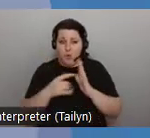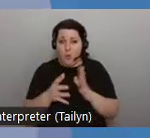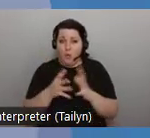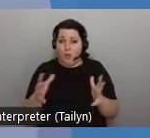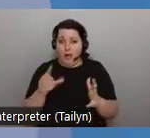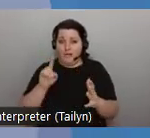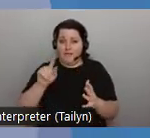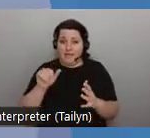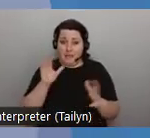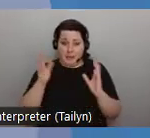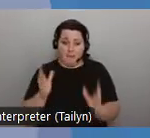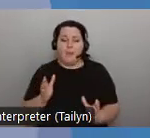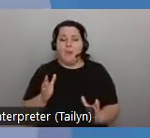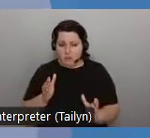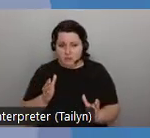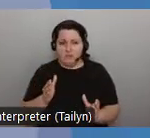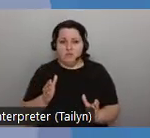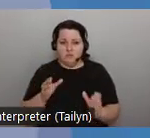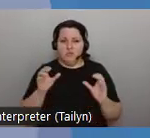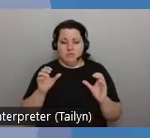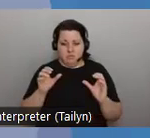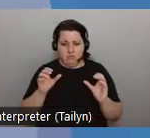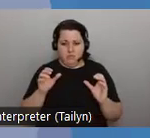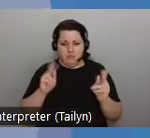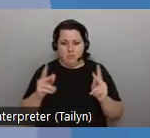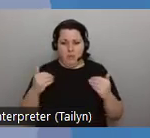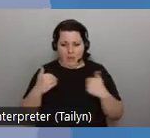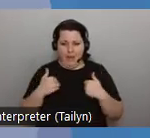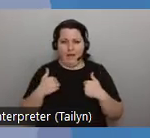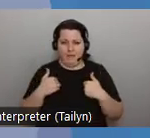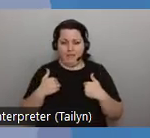we want to make sure there's symbols to help connect data and categories